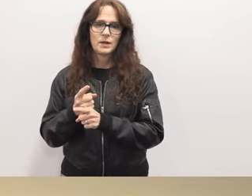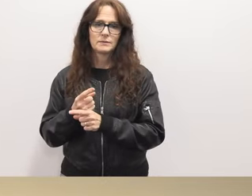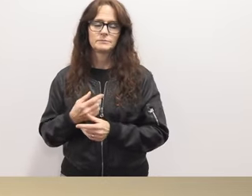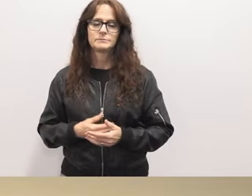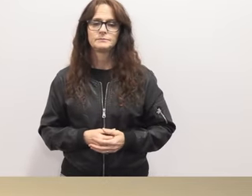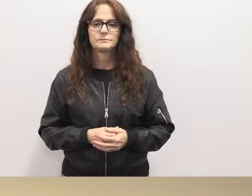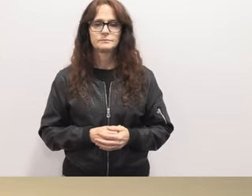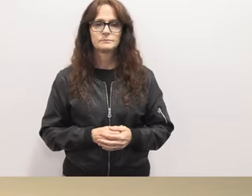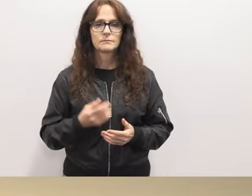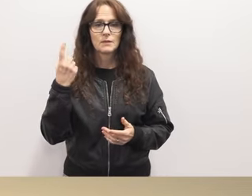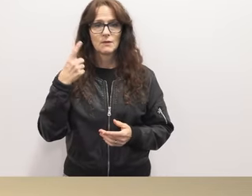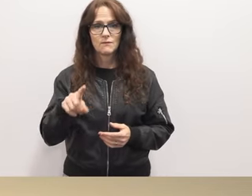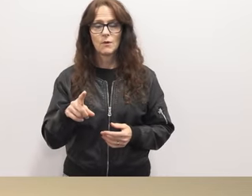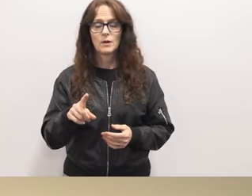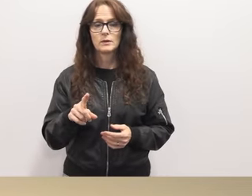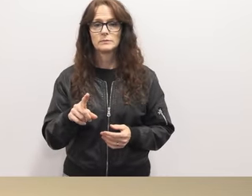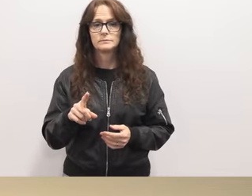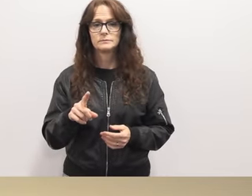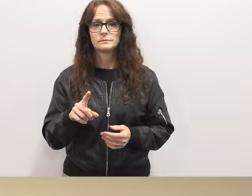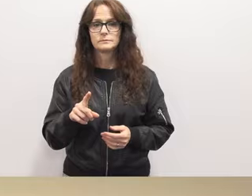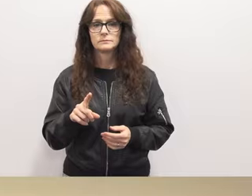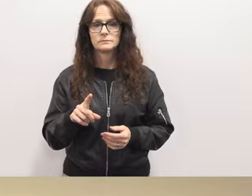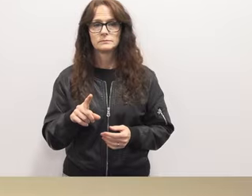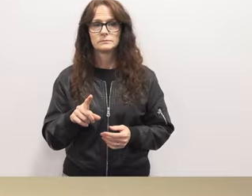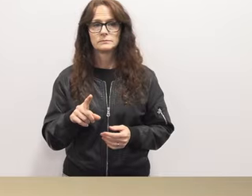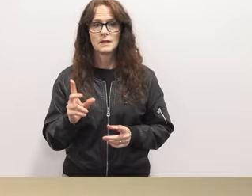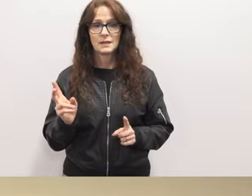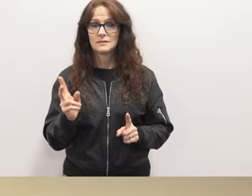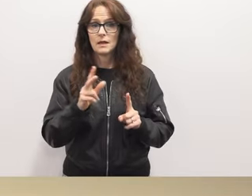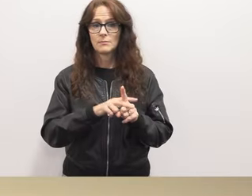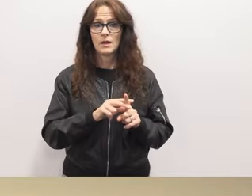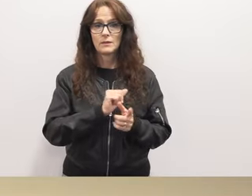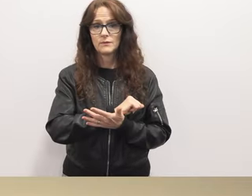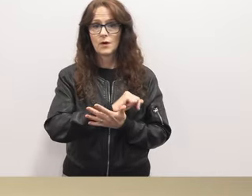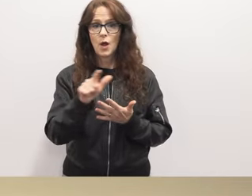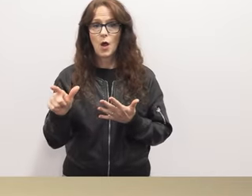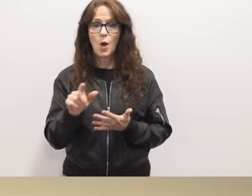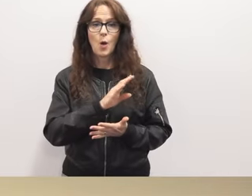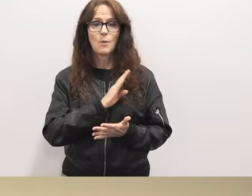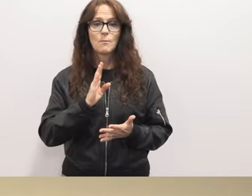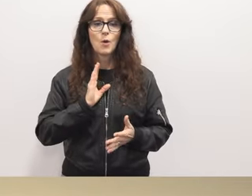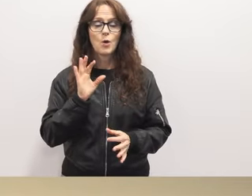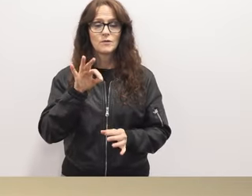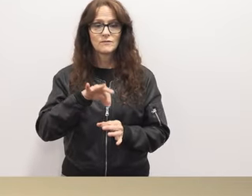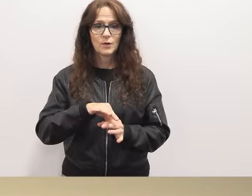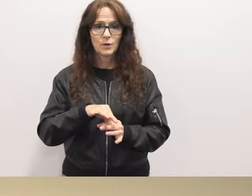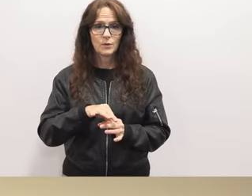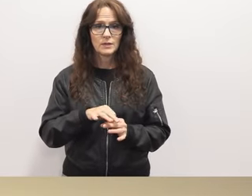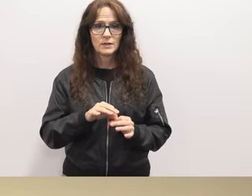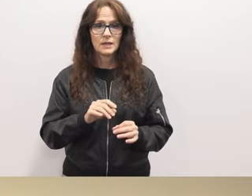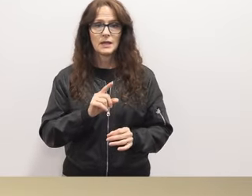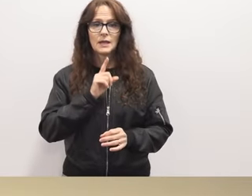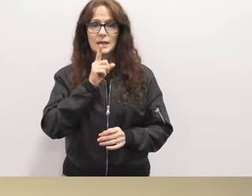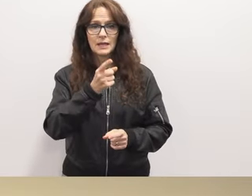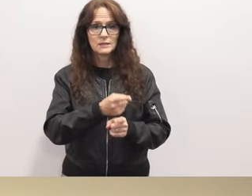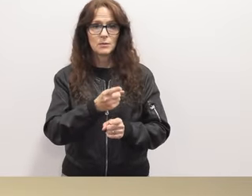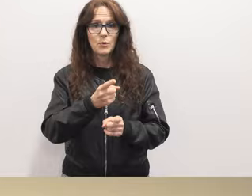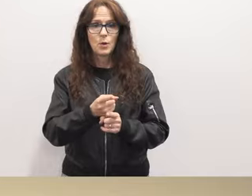and this applies to all board votes. It is absolutely appropriate to debate, debate, debate